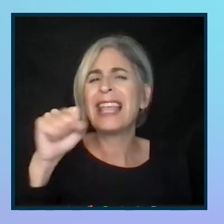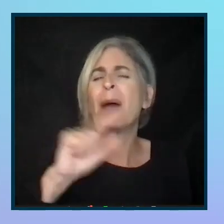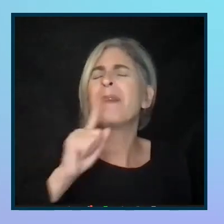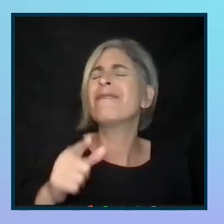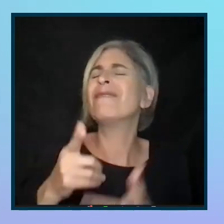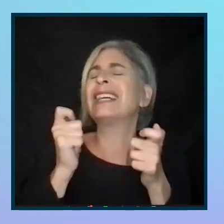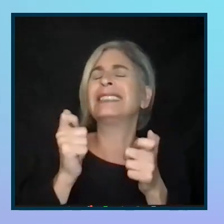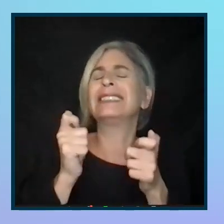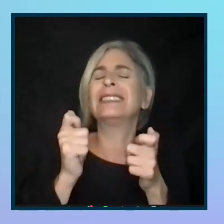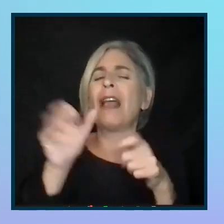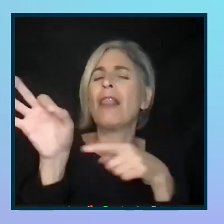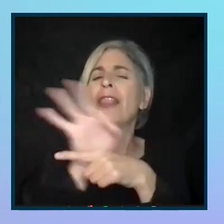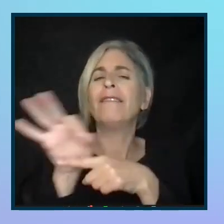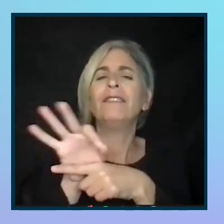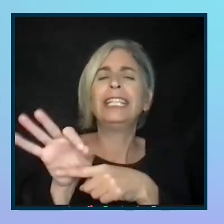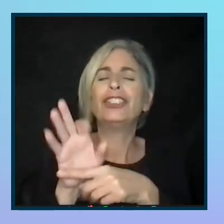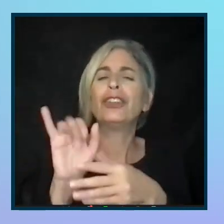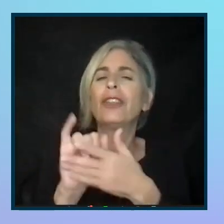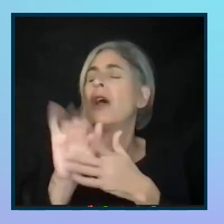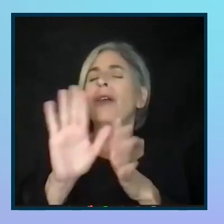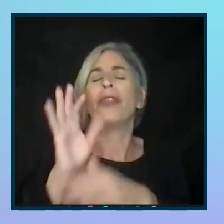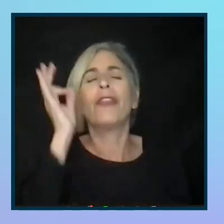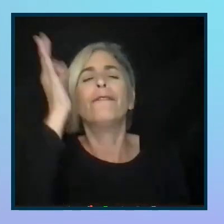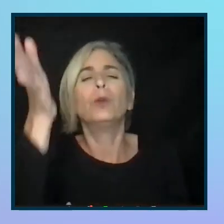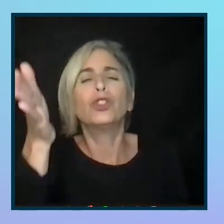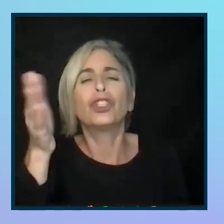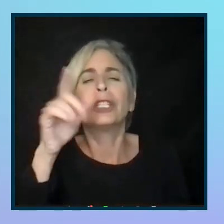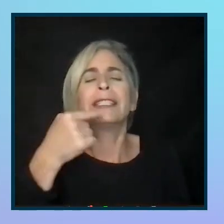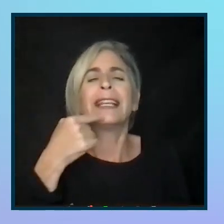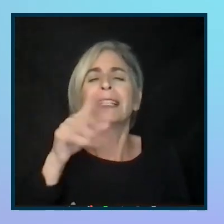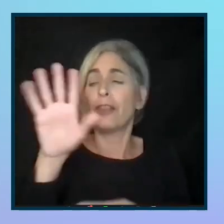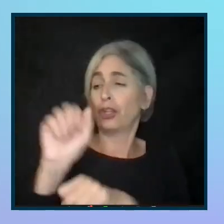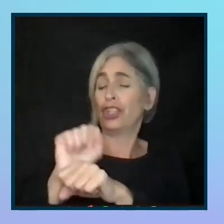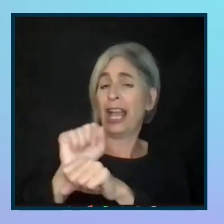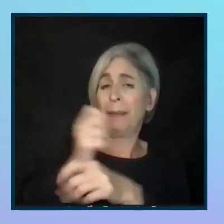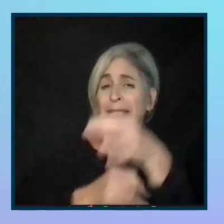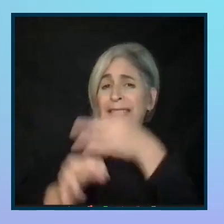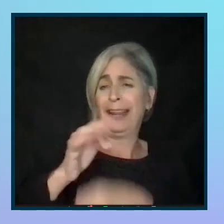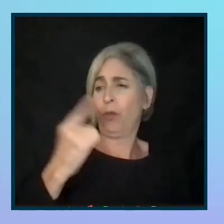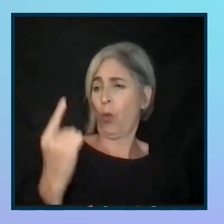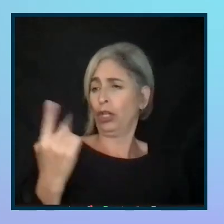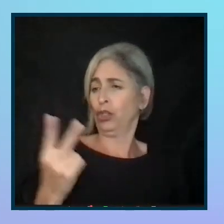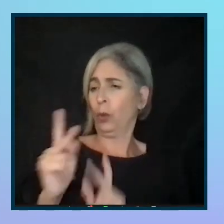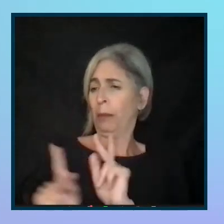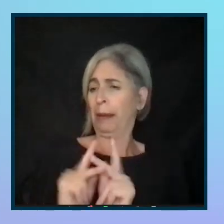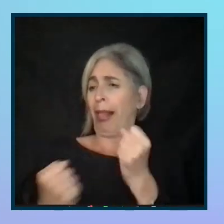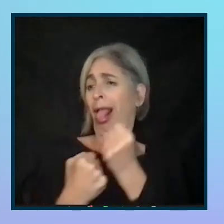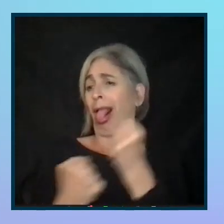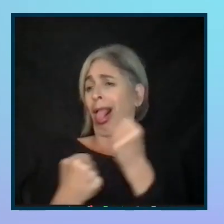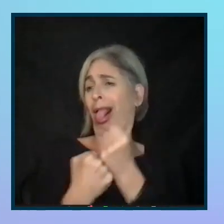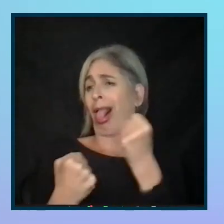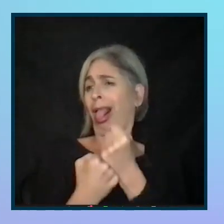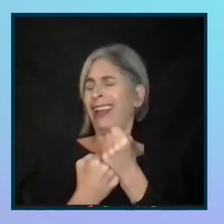I think the future is that everyone says it's their job, and it's not just a couple people advocating, and I see it going other directions,